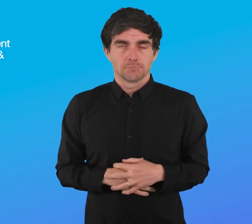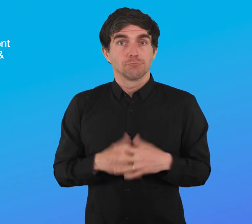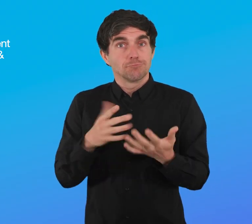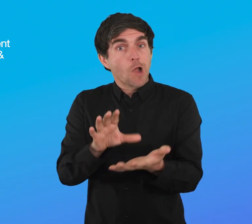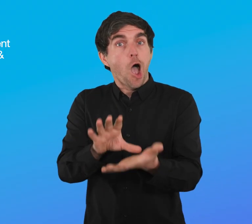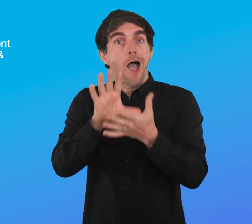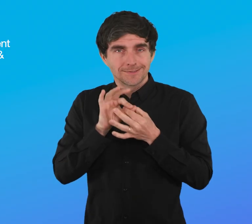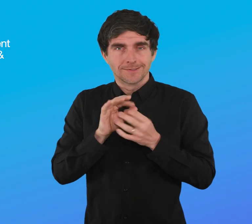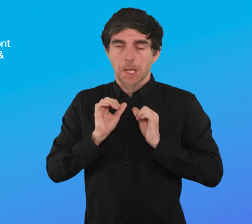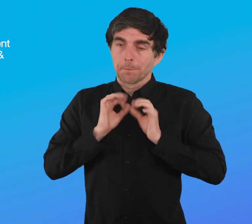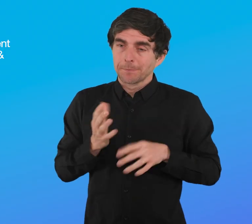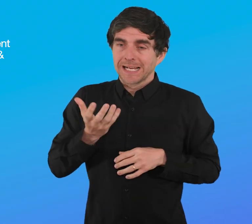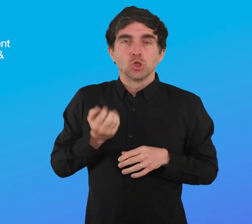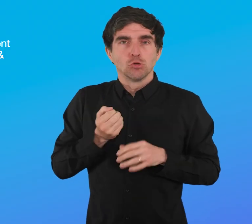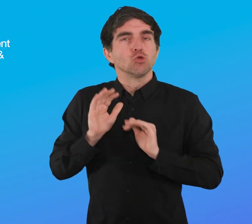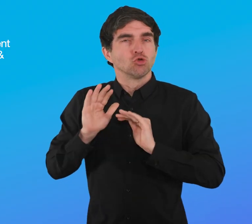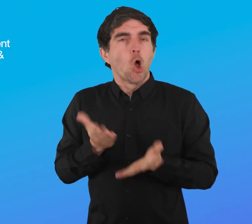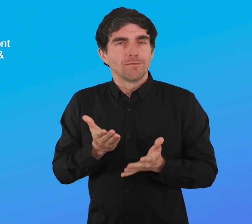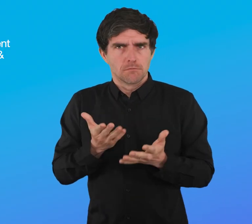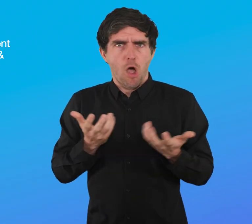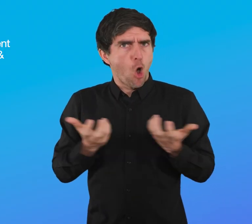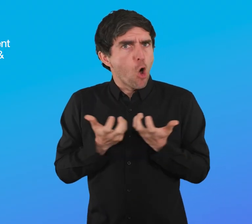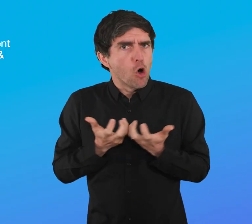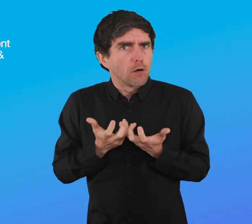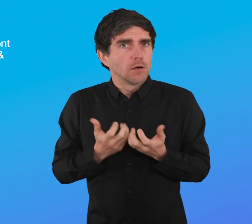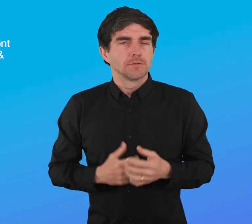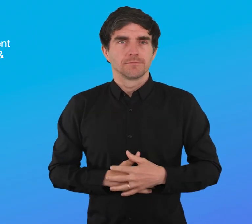How to contact The Pension Service